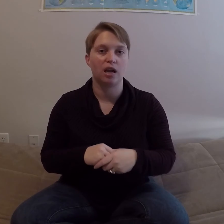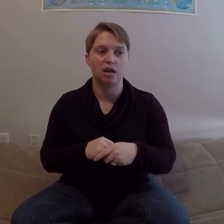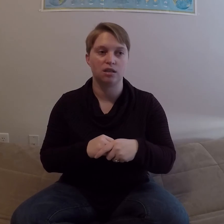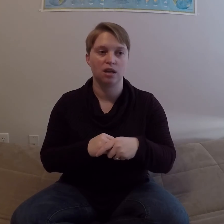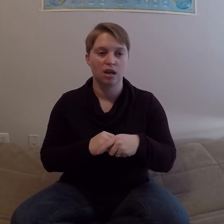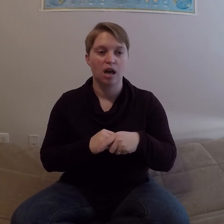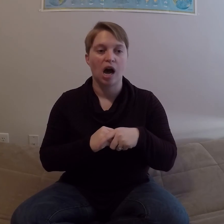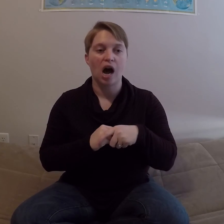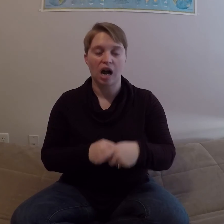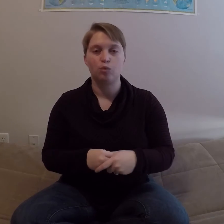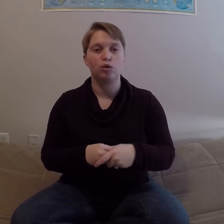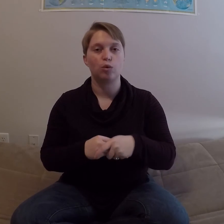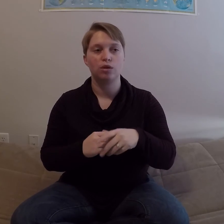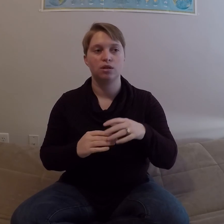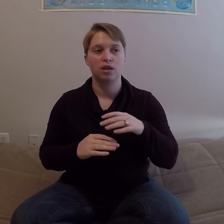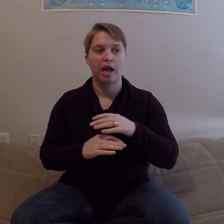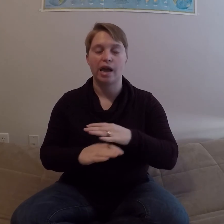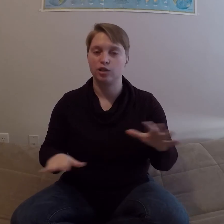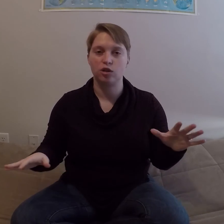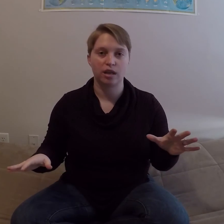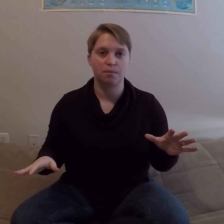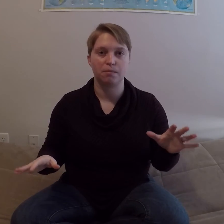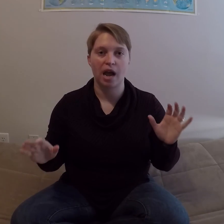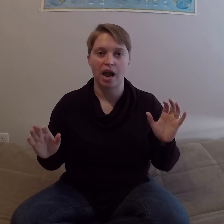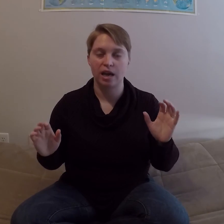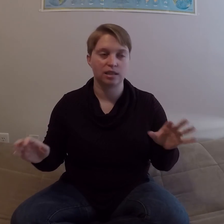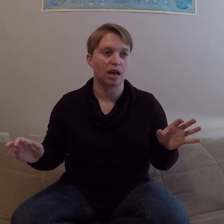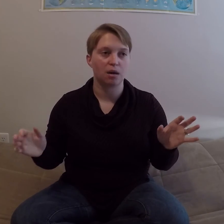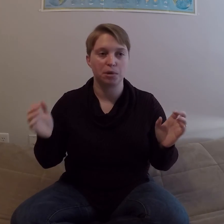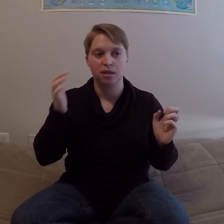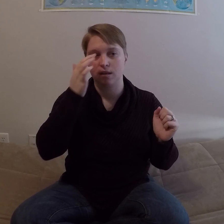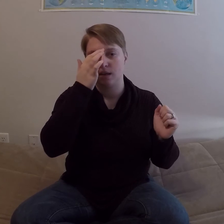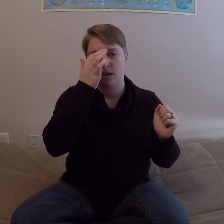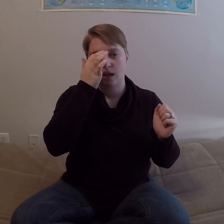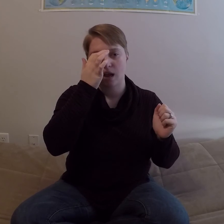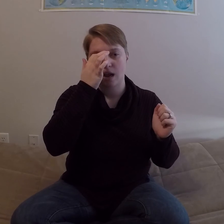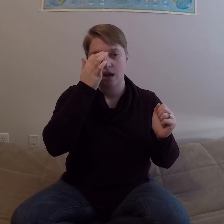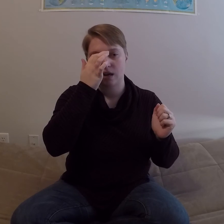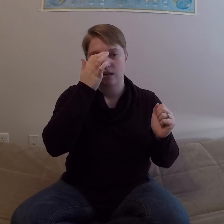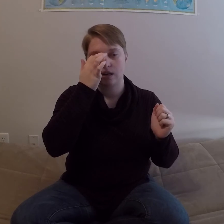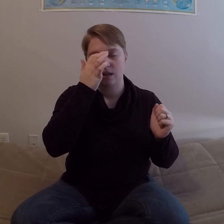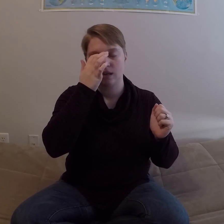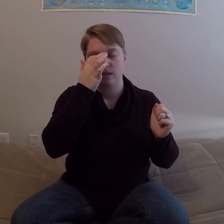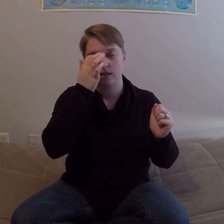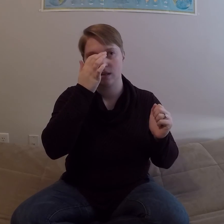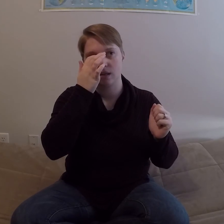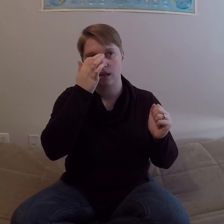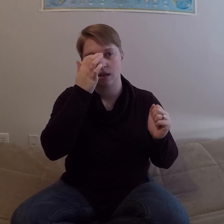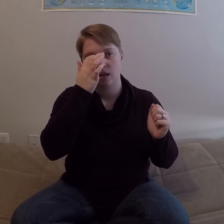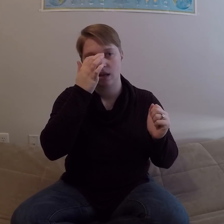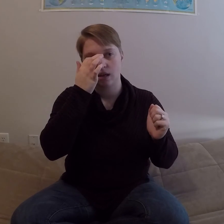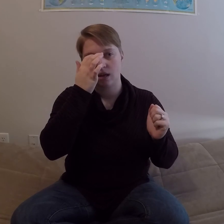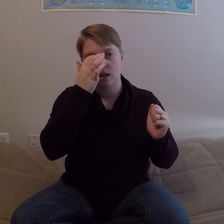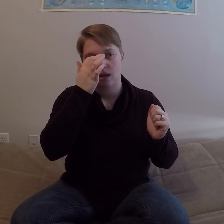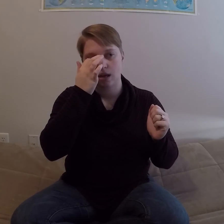and I will answer them ASAP. And.